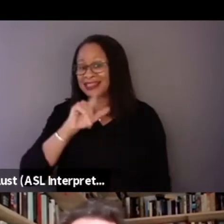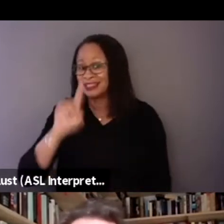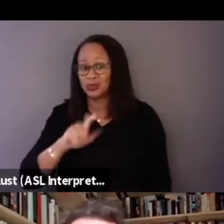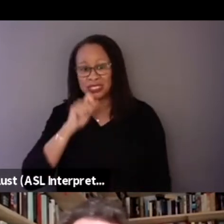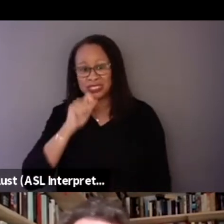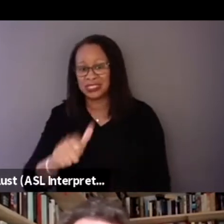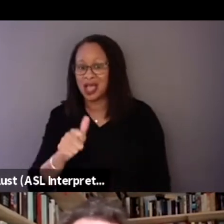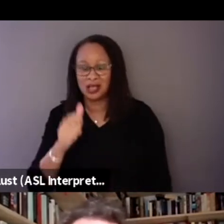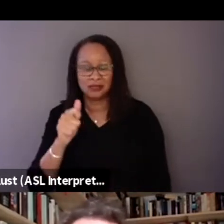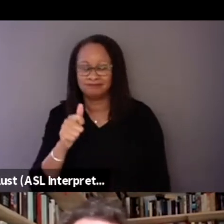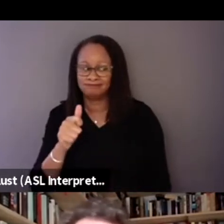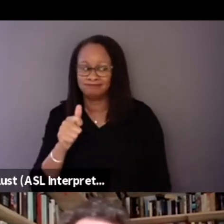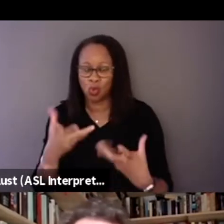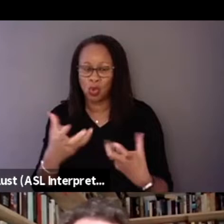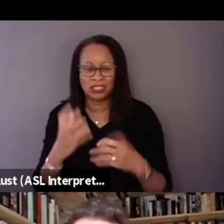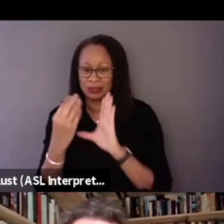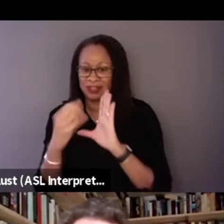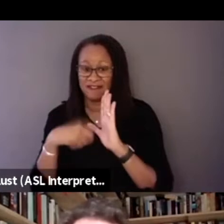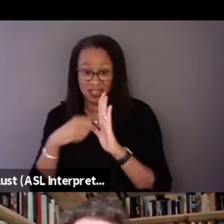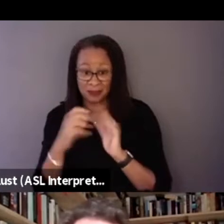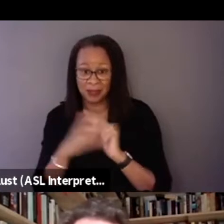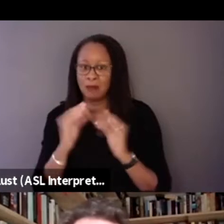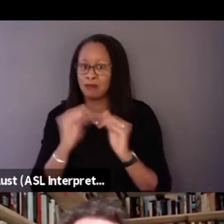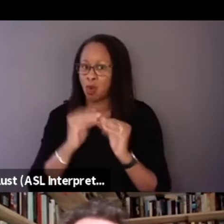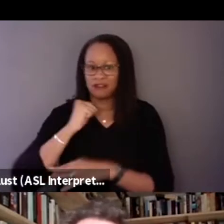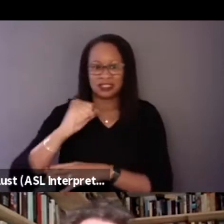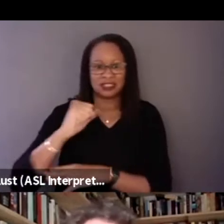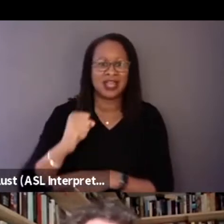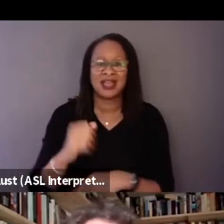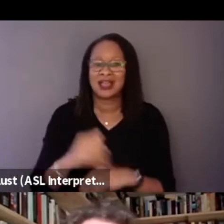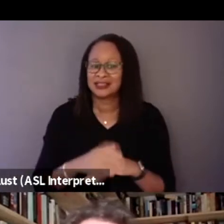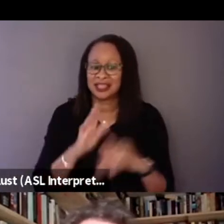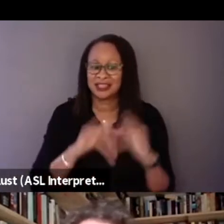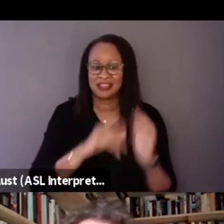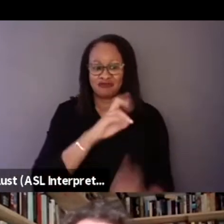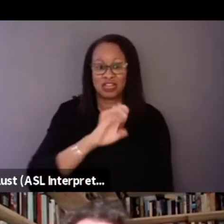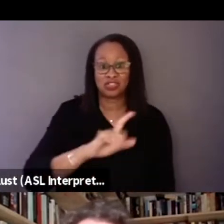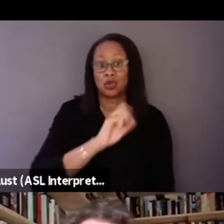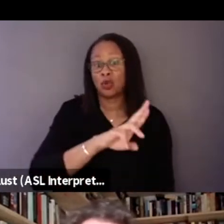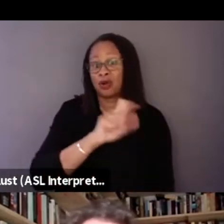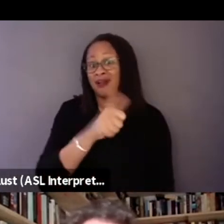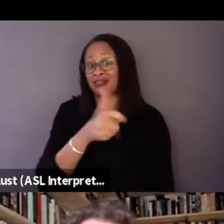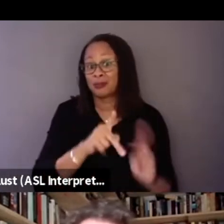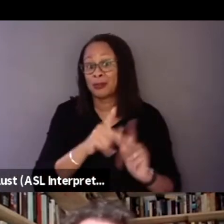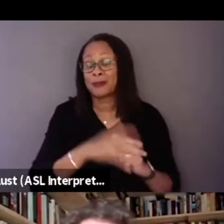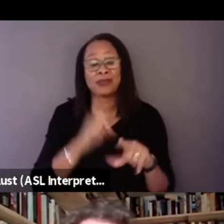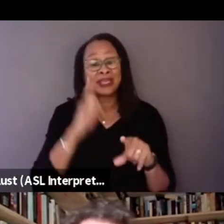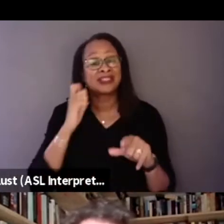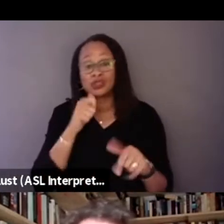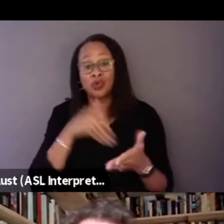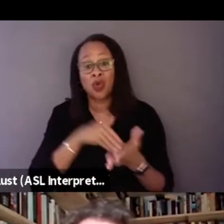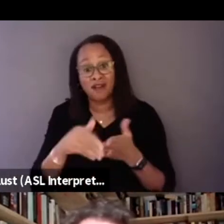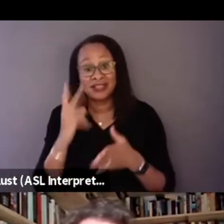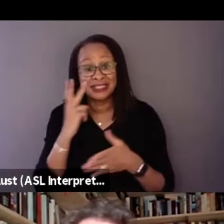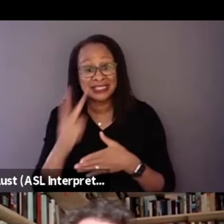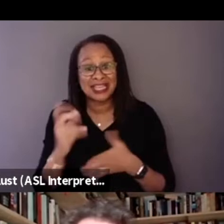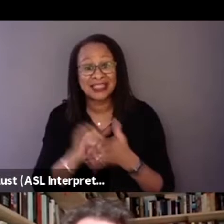much more resistant even than Rachel or the other folks that you might think. Because you don't often see those strategists